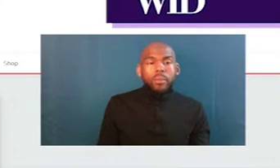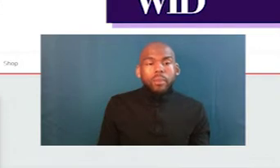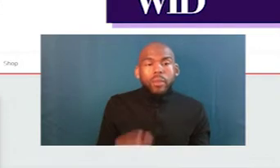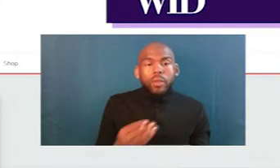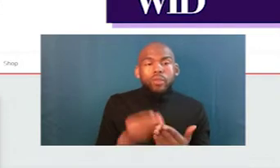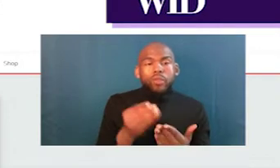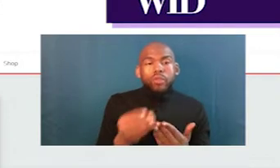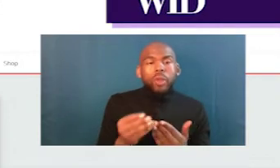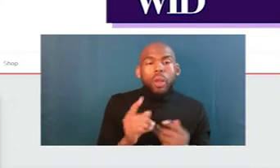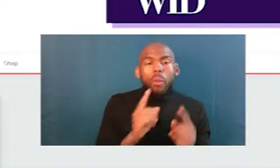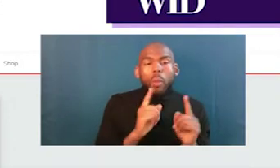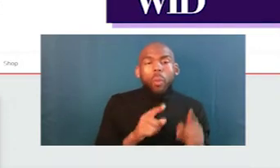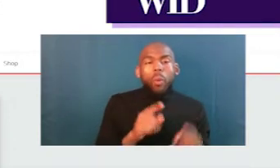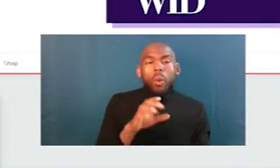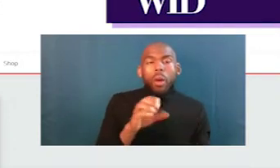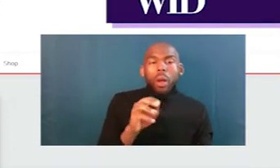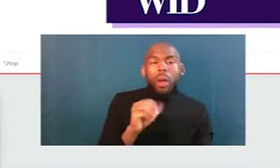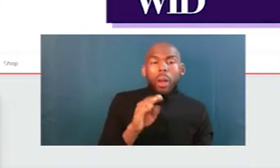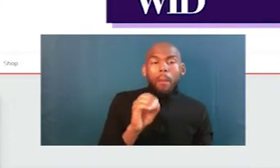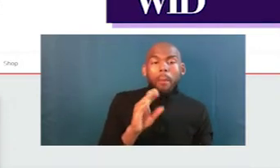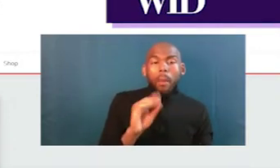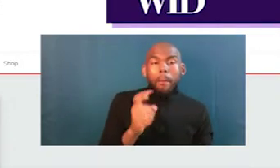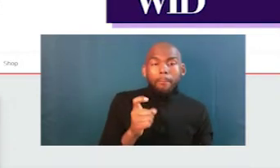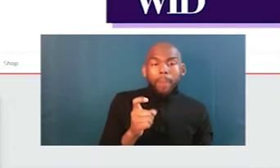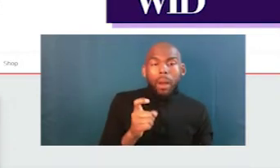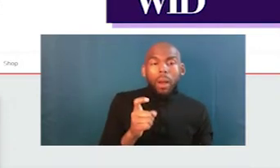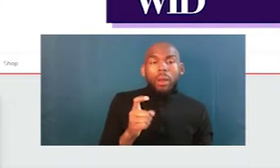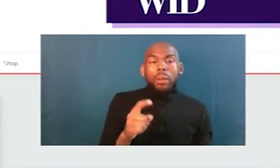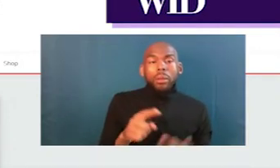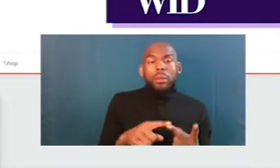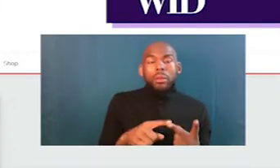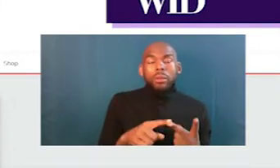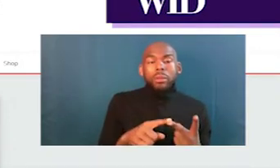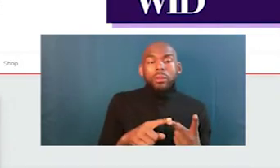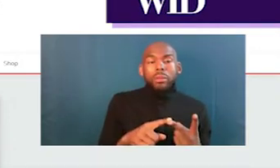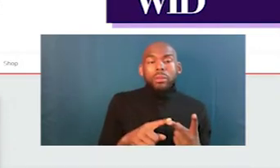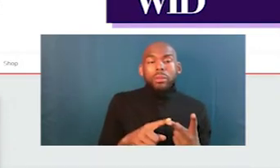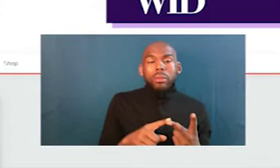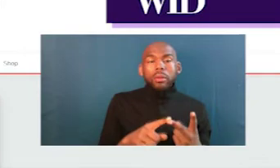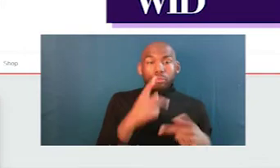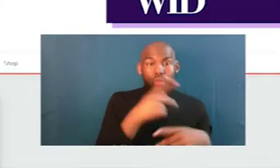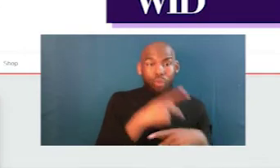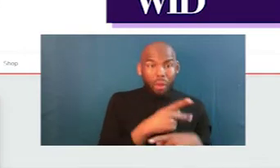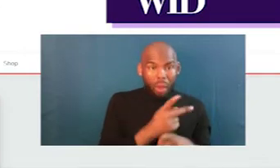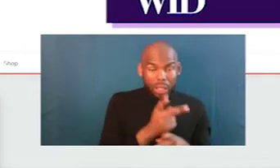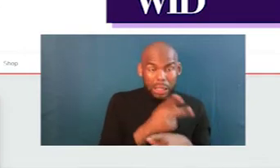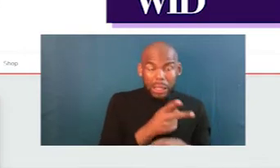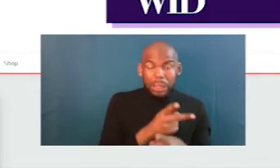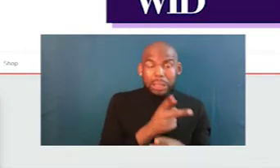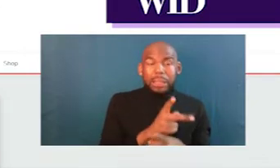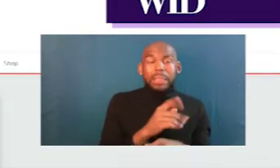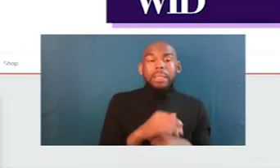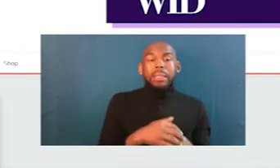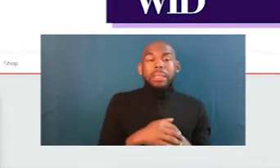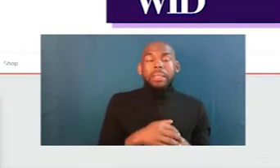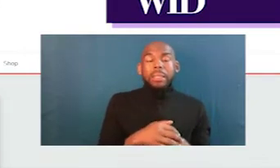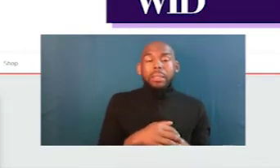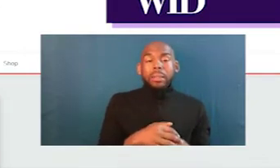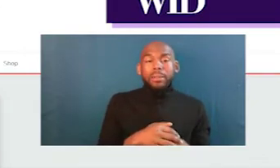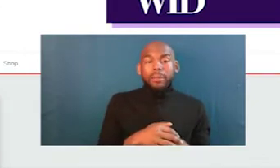order combo box. Default sorting. Wrapping to top. Products. Same page link. Products.